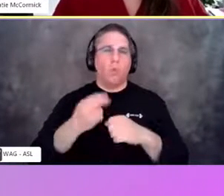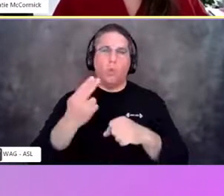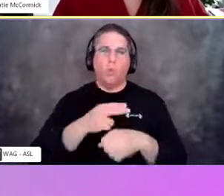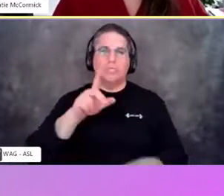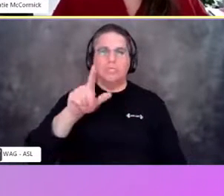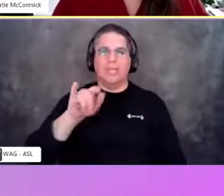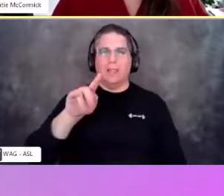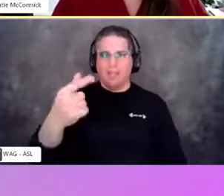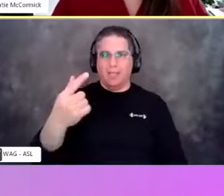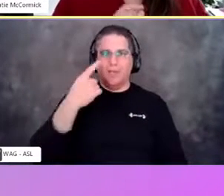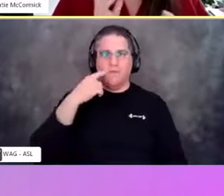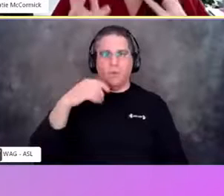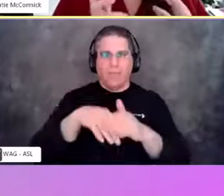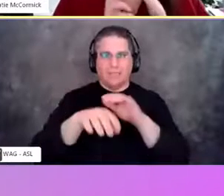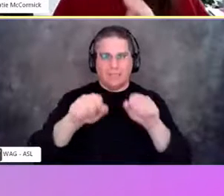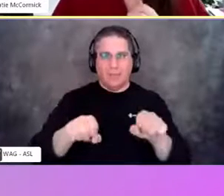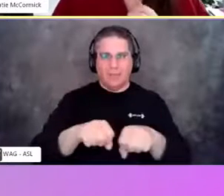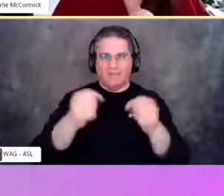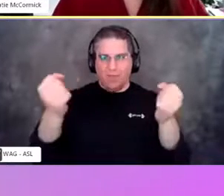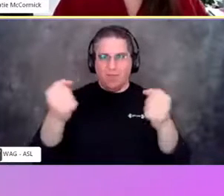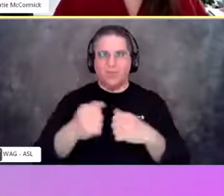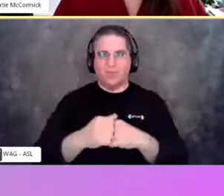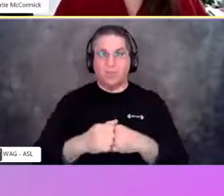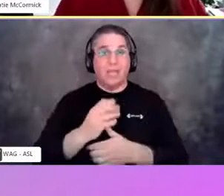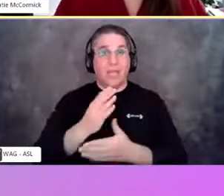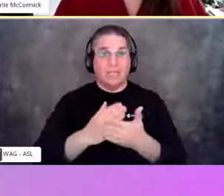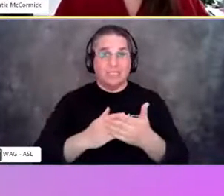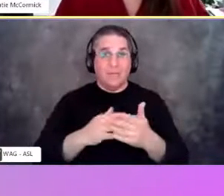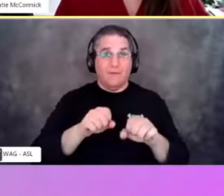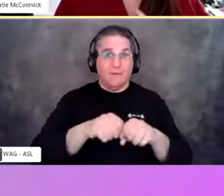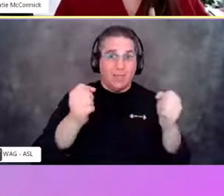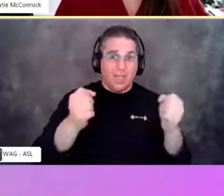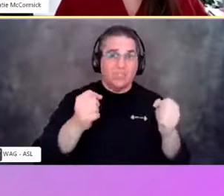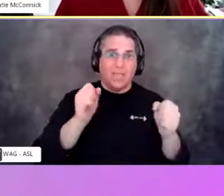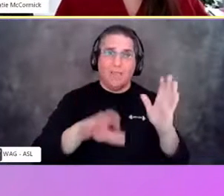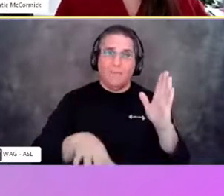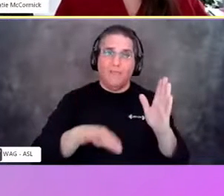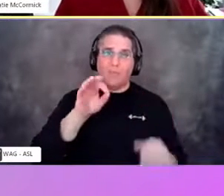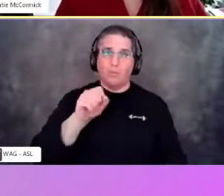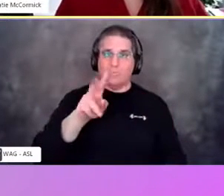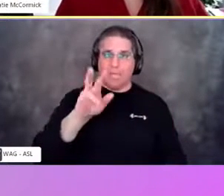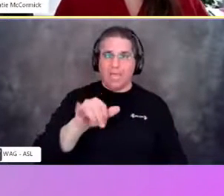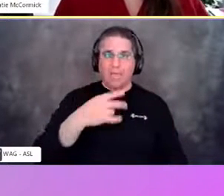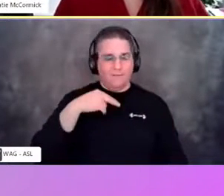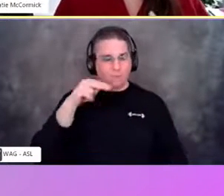or. [Katie McCormick]